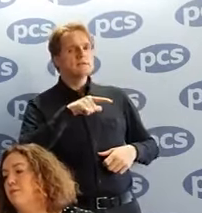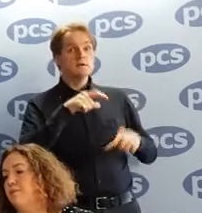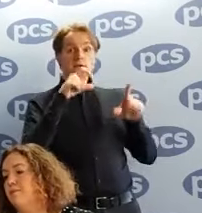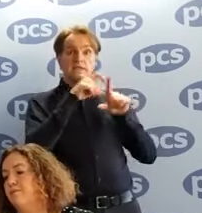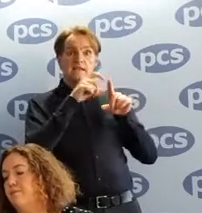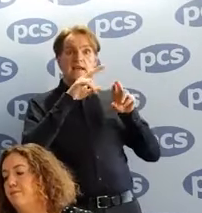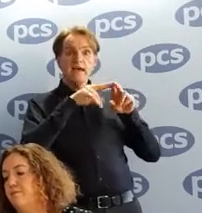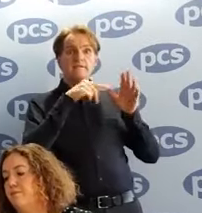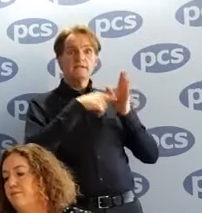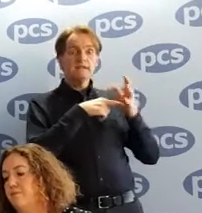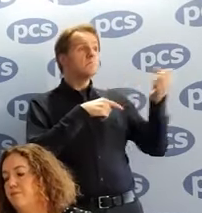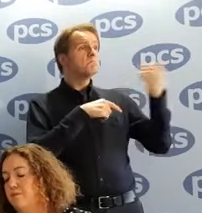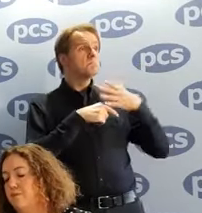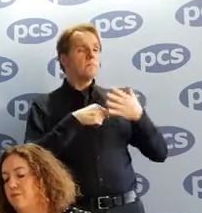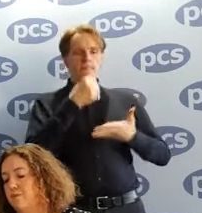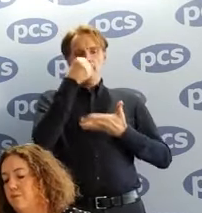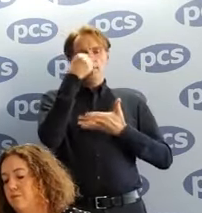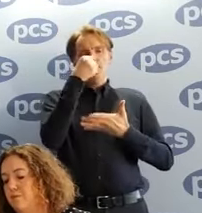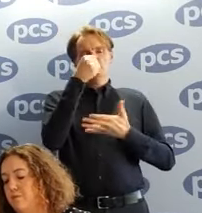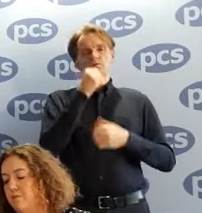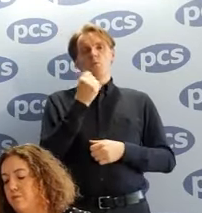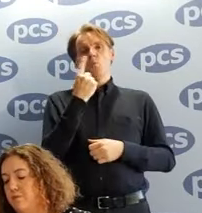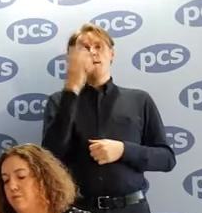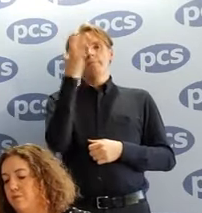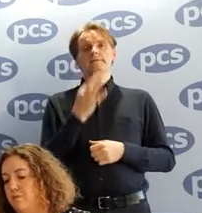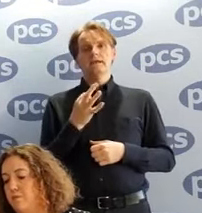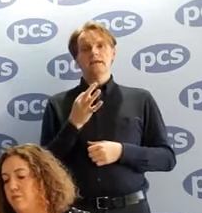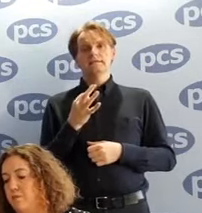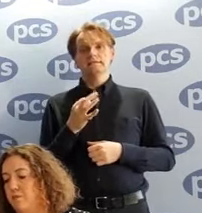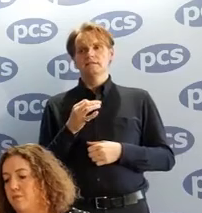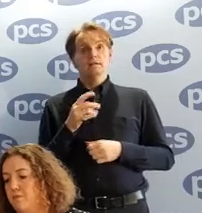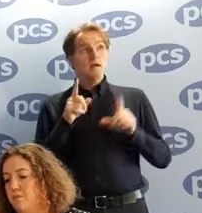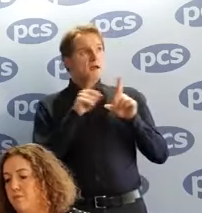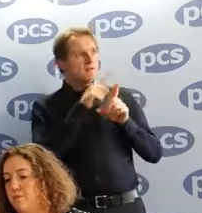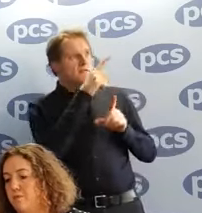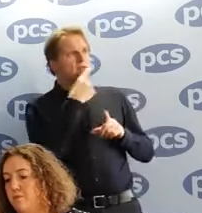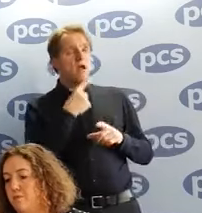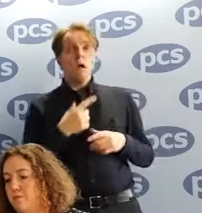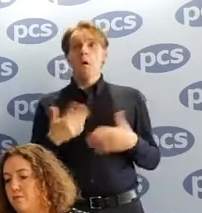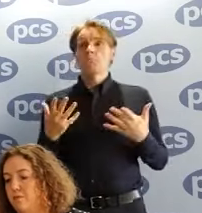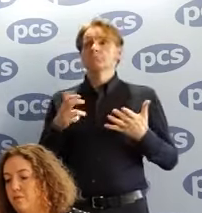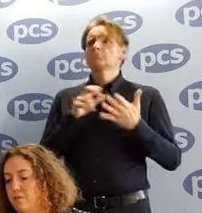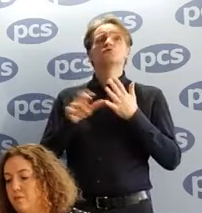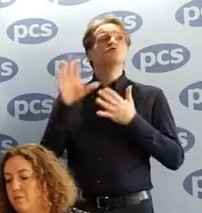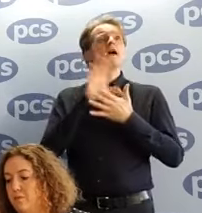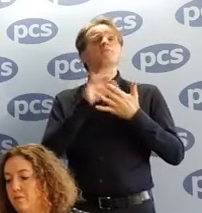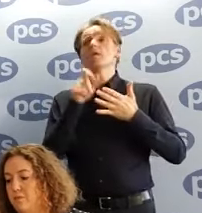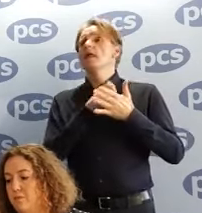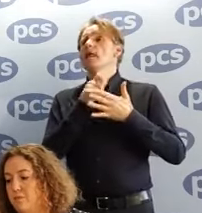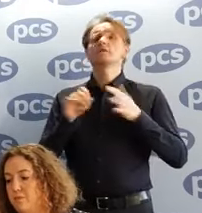they've budgeted for 1% it's almost like they don't understand there's been a general election, they don't understand that people were told last year by the